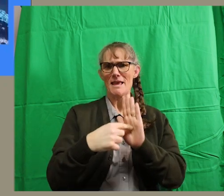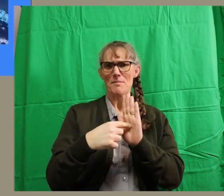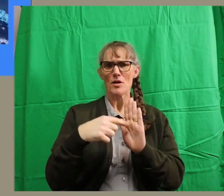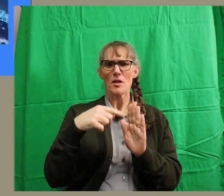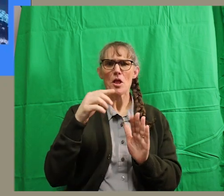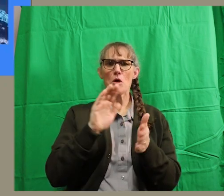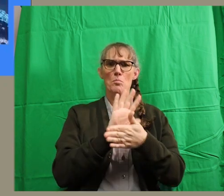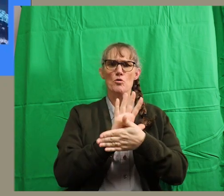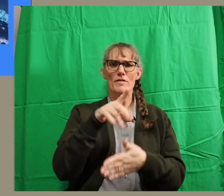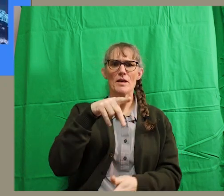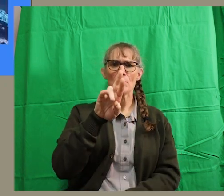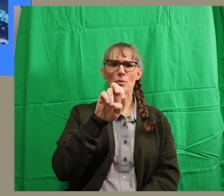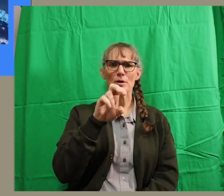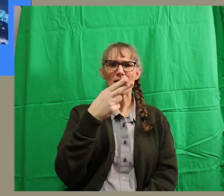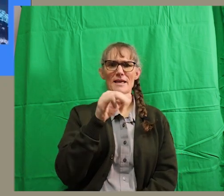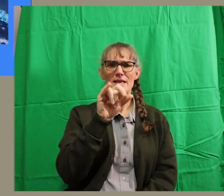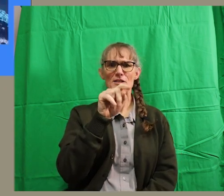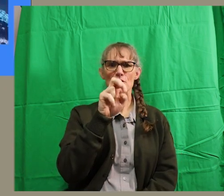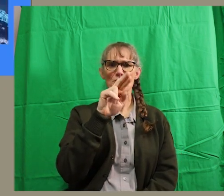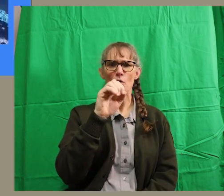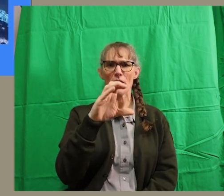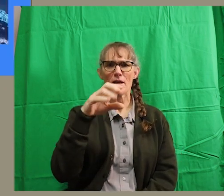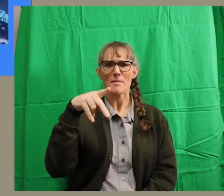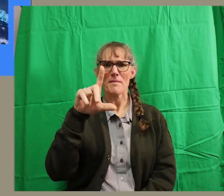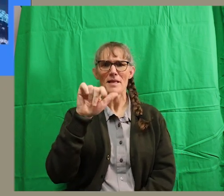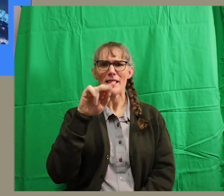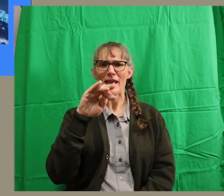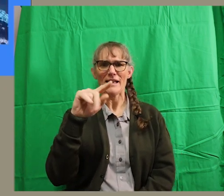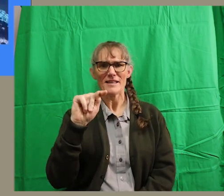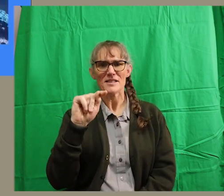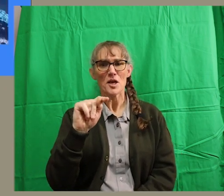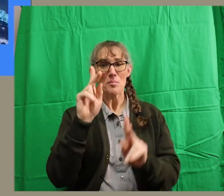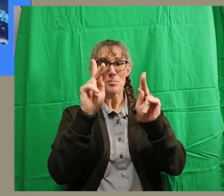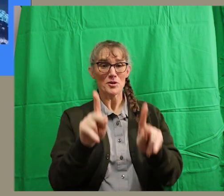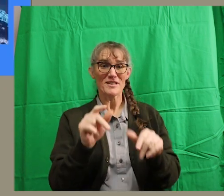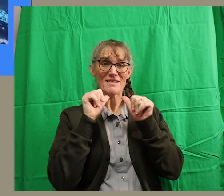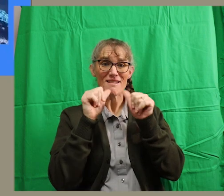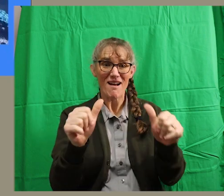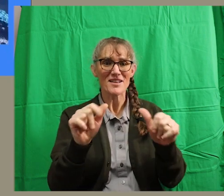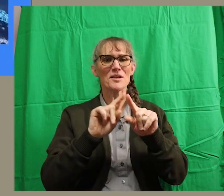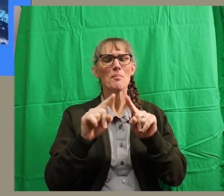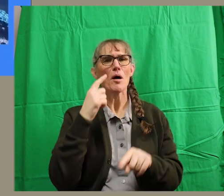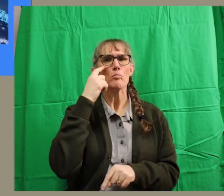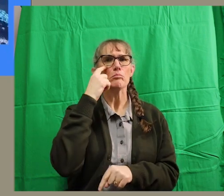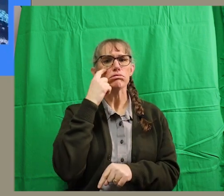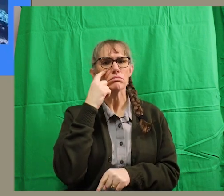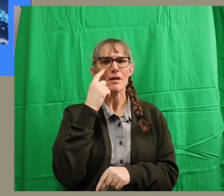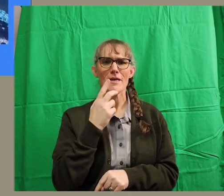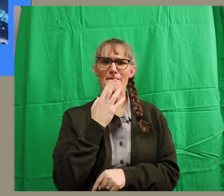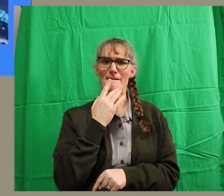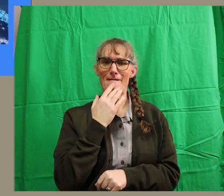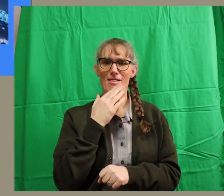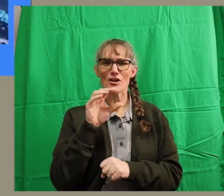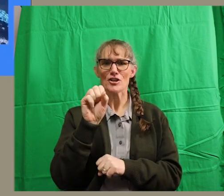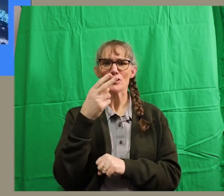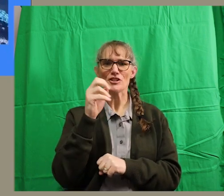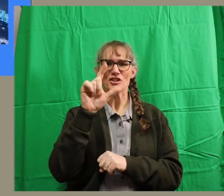So, the person who did this actually denies doing it, but you can see here that the color of the shells used in Prehistoric Planets